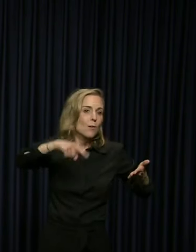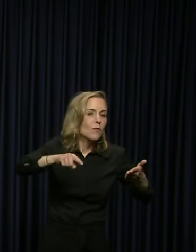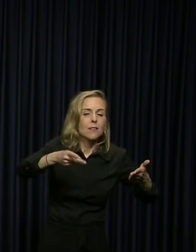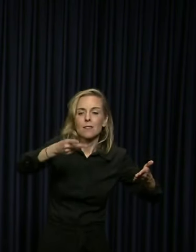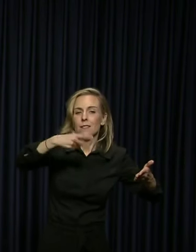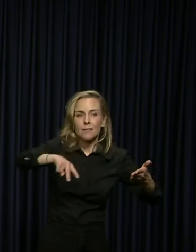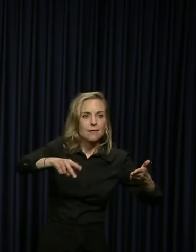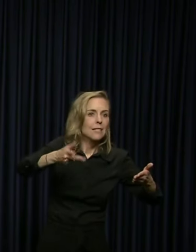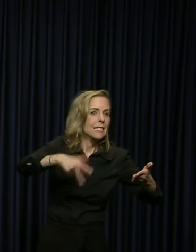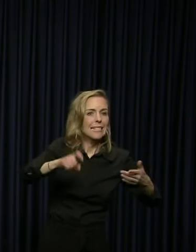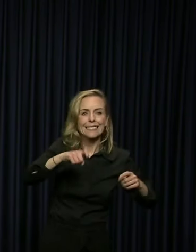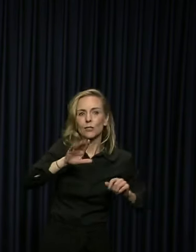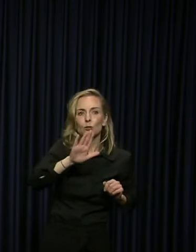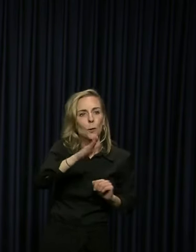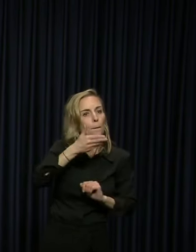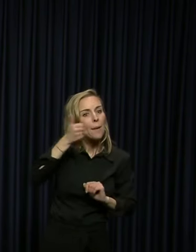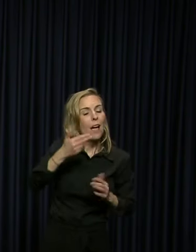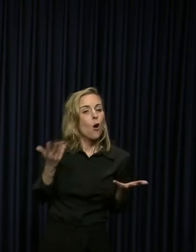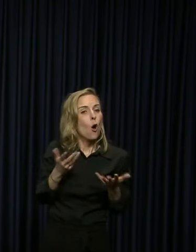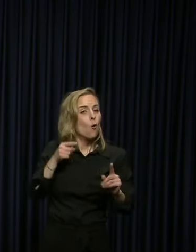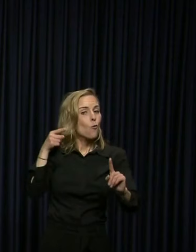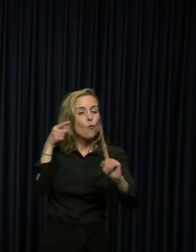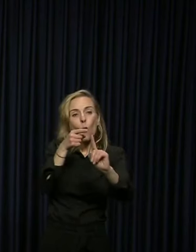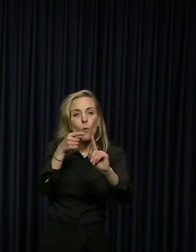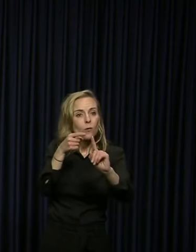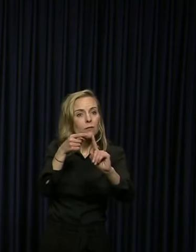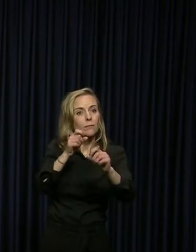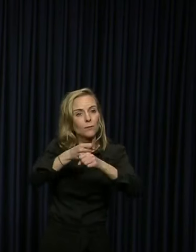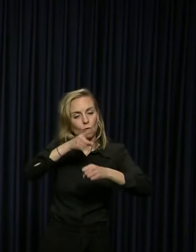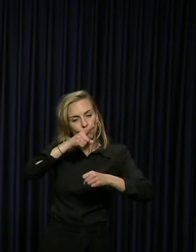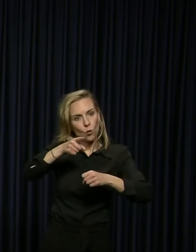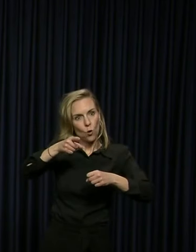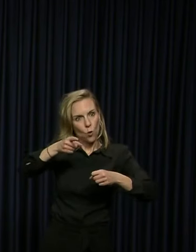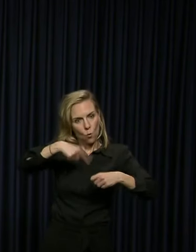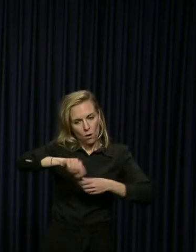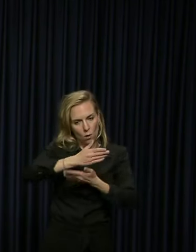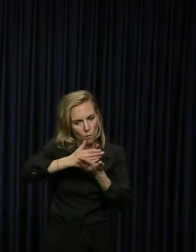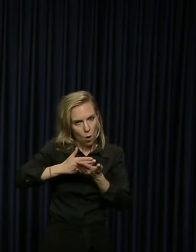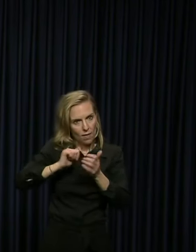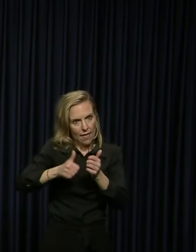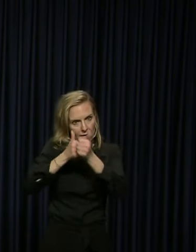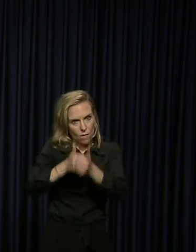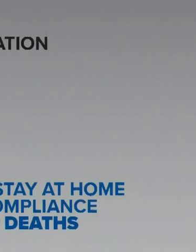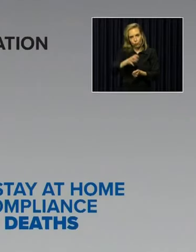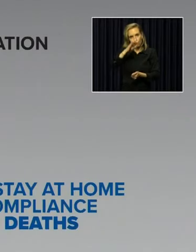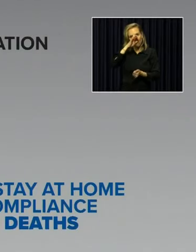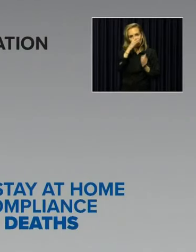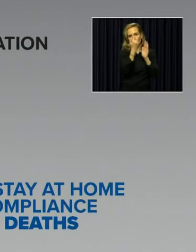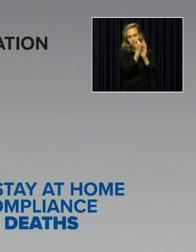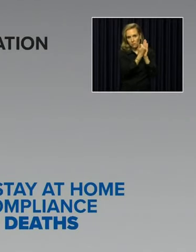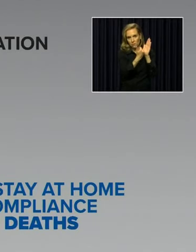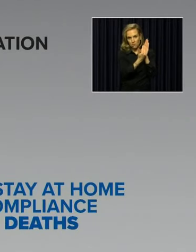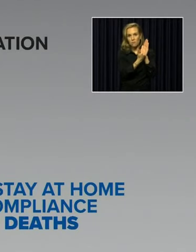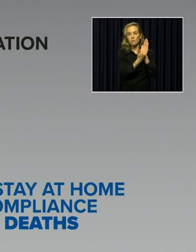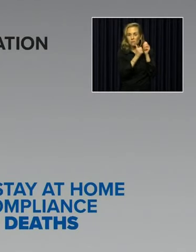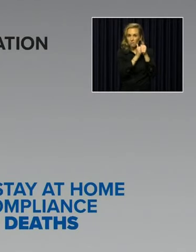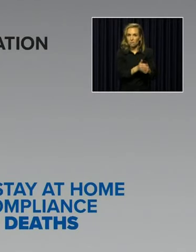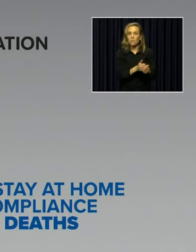AMERICA. SO BE HEALTHY IN YOUR HOME. SPEND TIME WITH YOUR FAMILY.